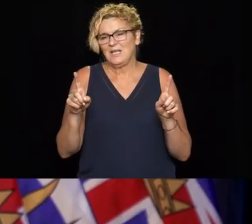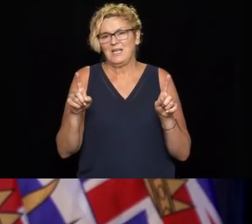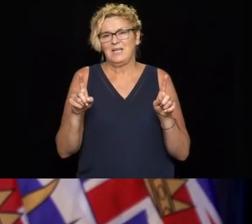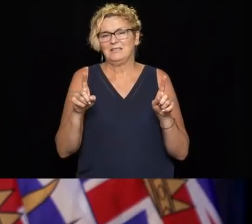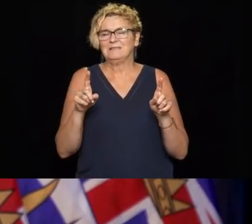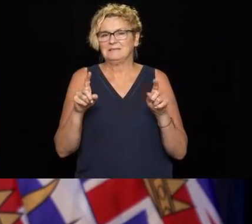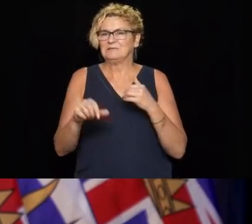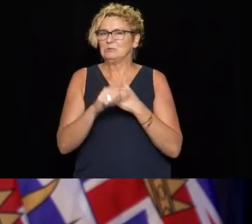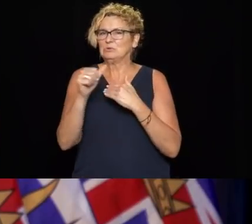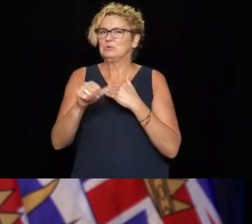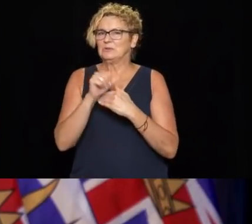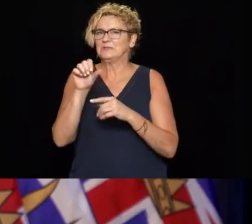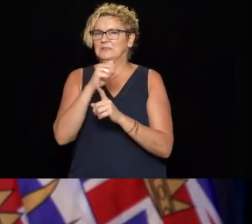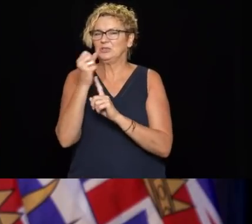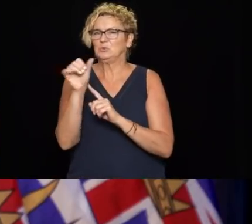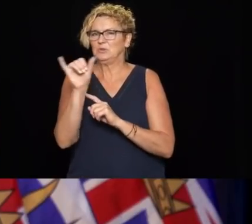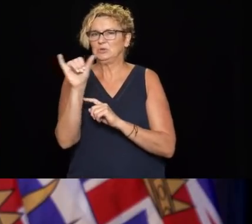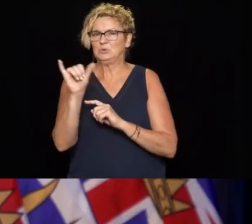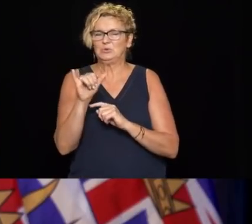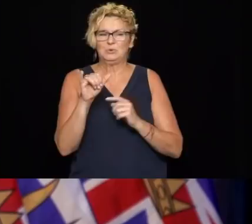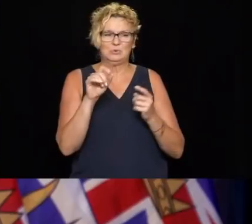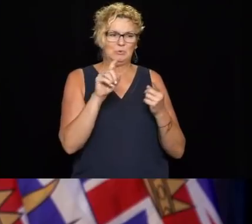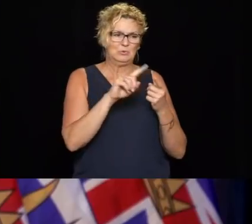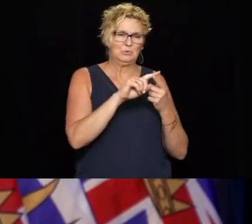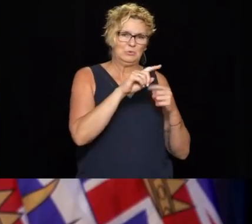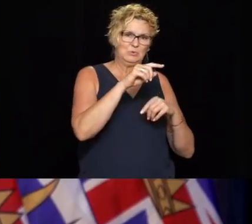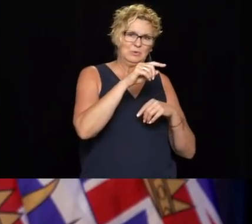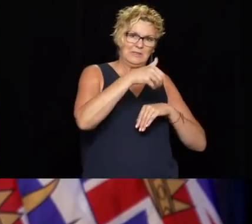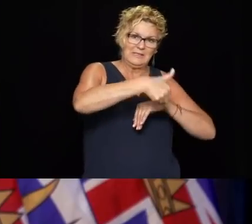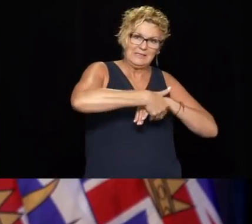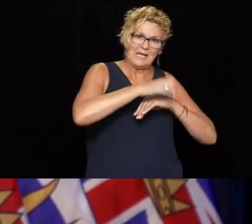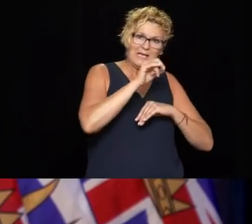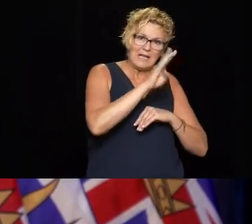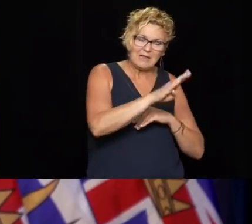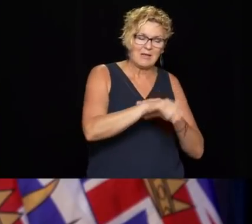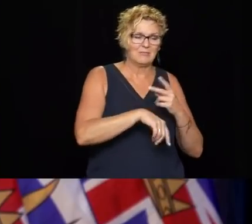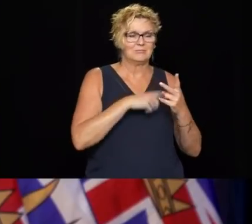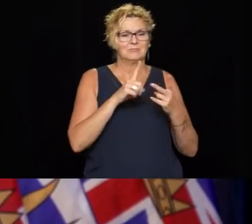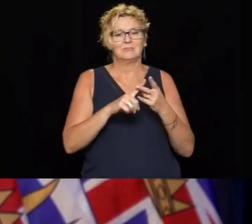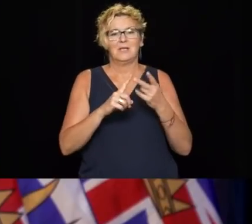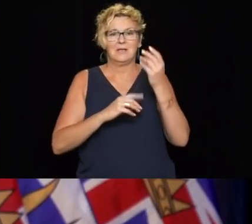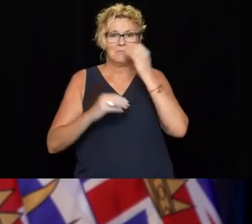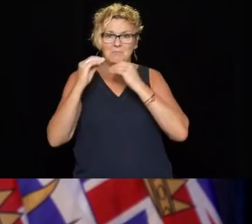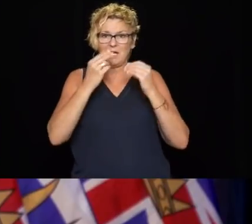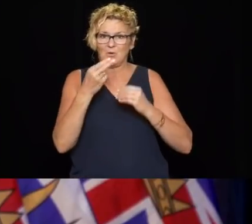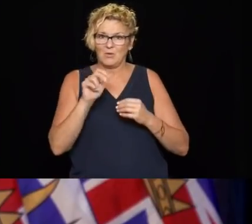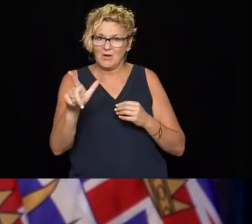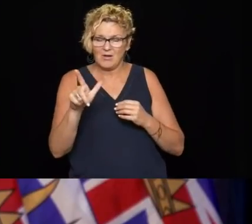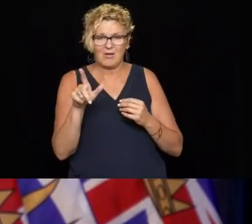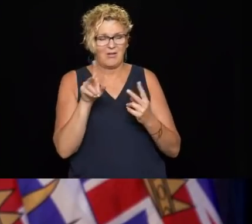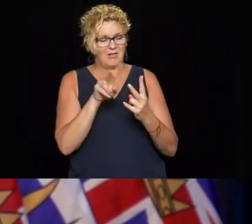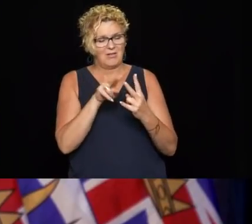That is part of my role is to ensure that when we have risky venues that we take the actions that are needed